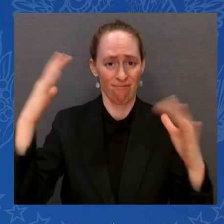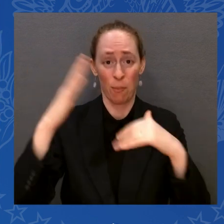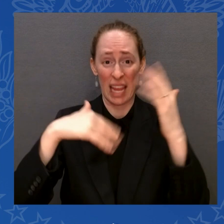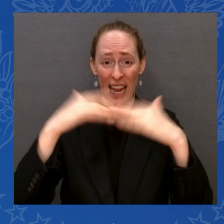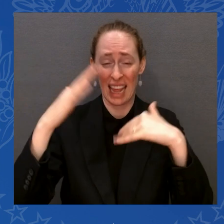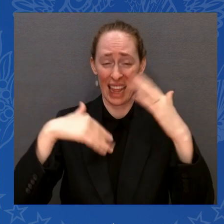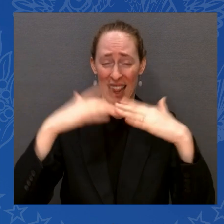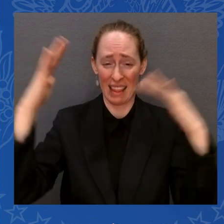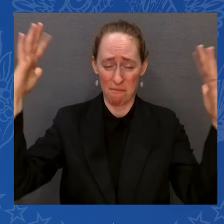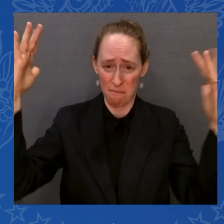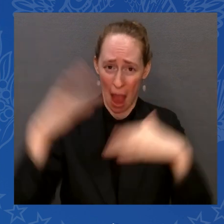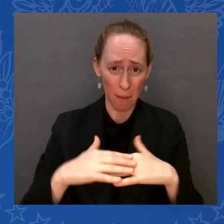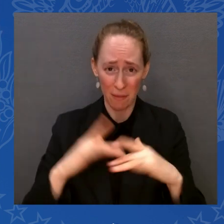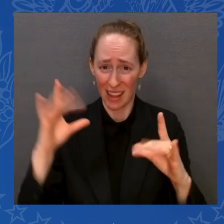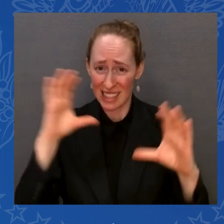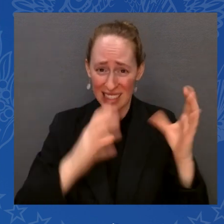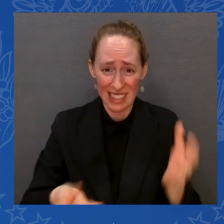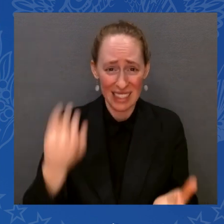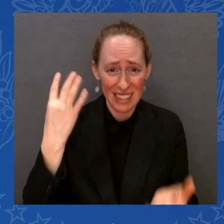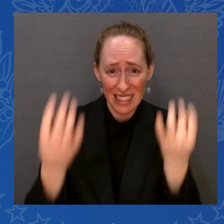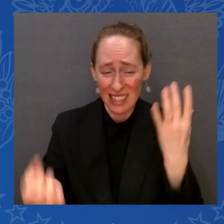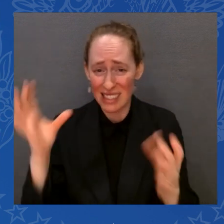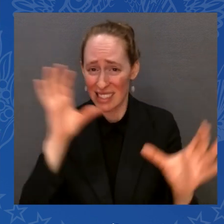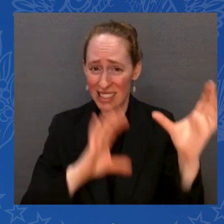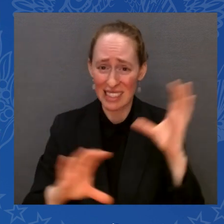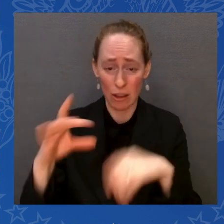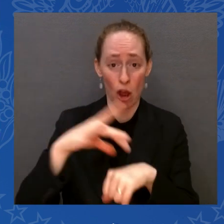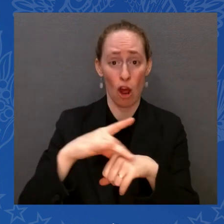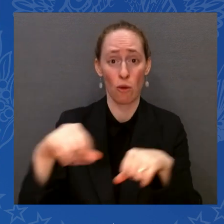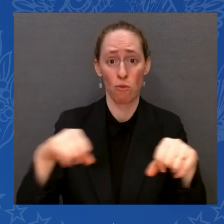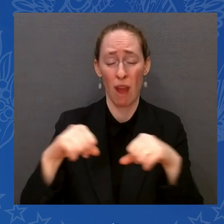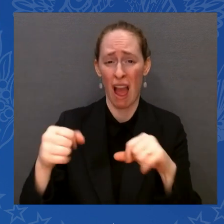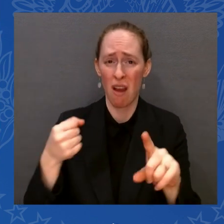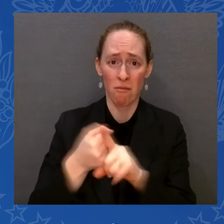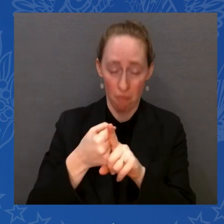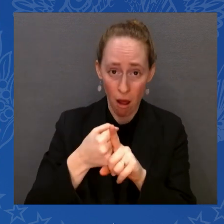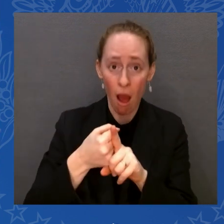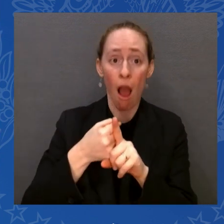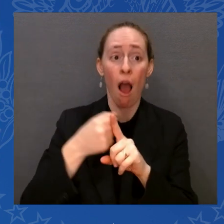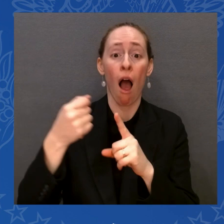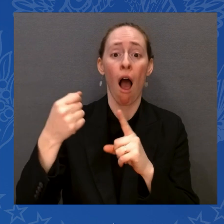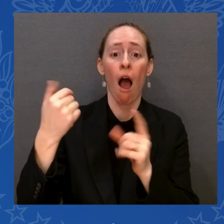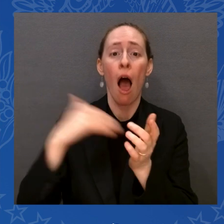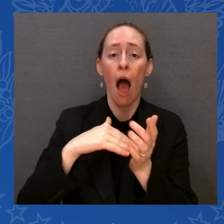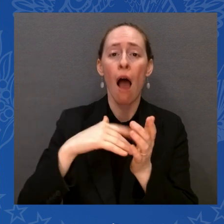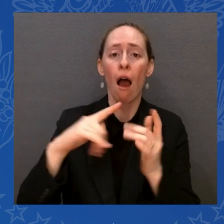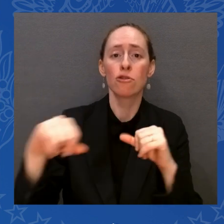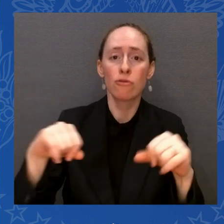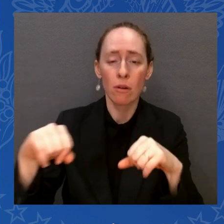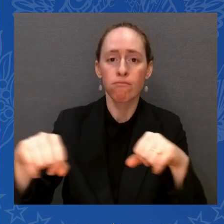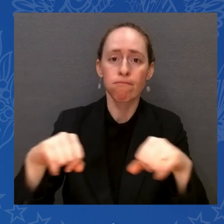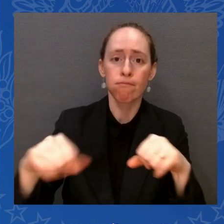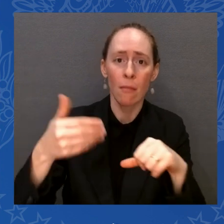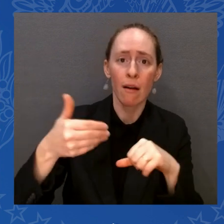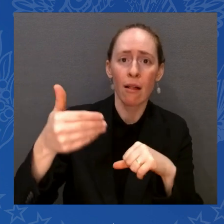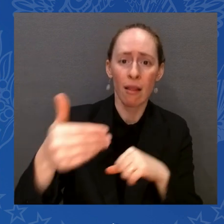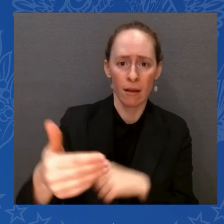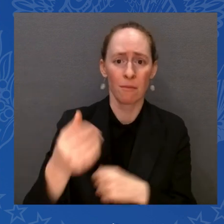significant aftershocks, and a second quake. But you see dads and moms pulling little babies out from underneath the -- this rubble.